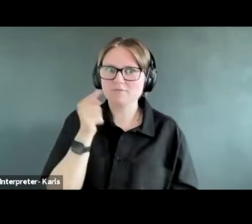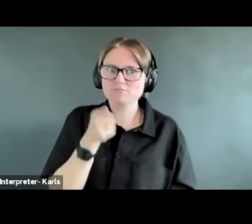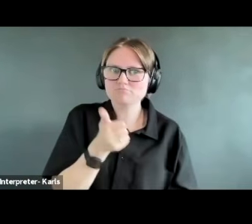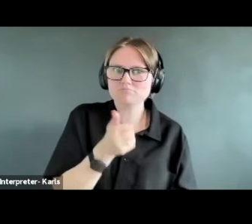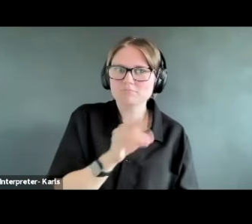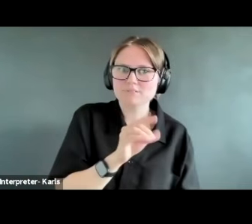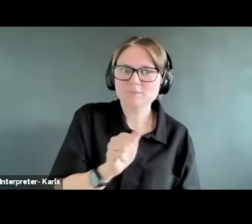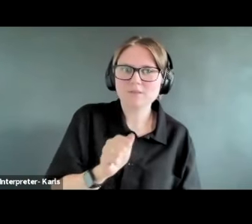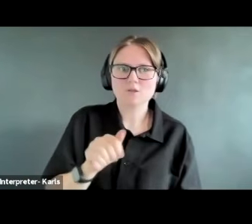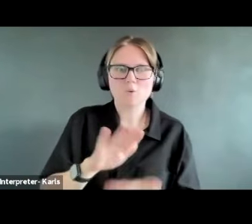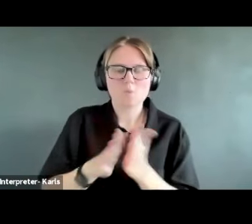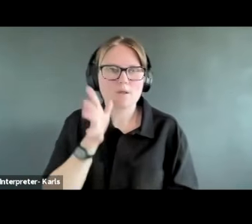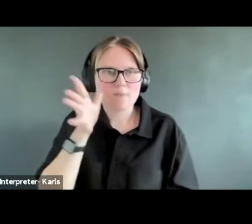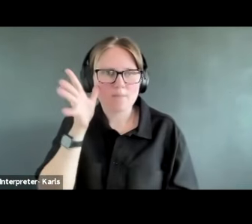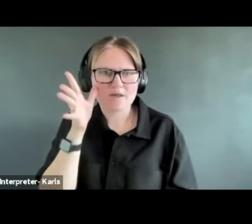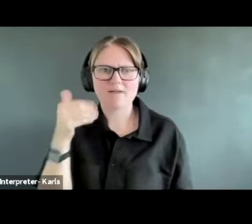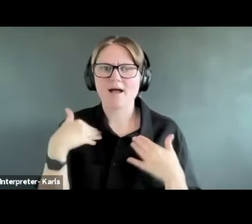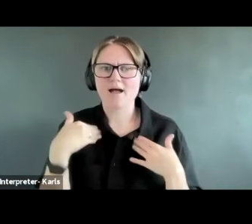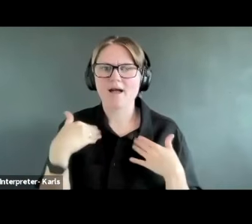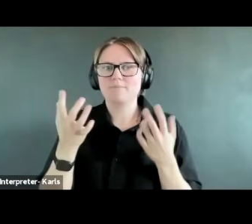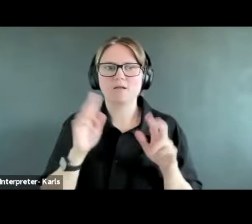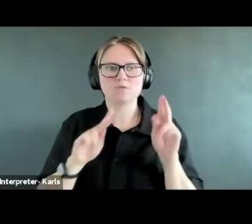will, you know, come into your hospital room and